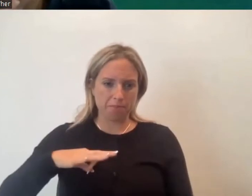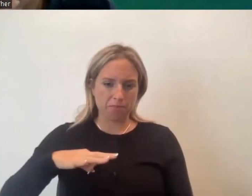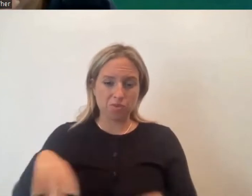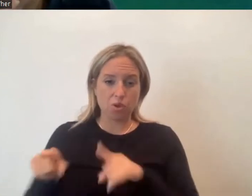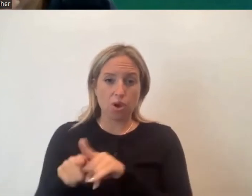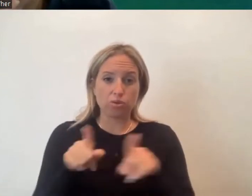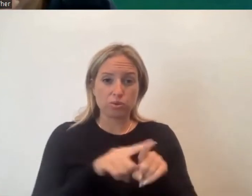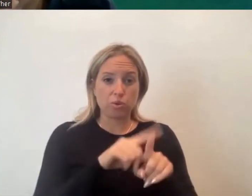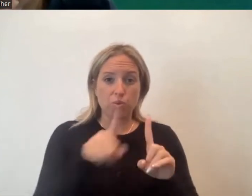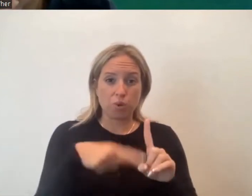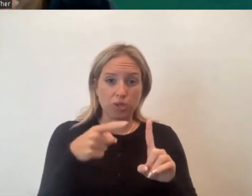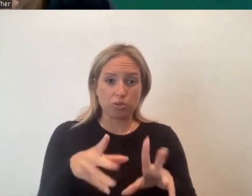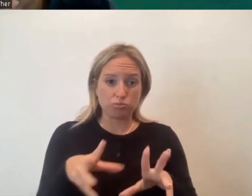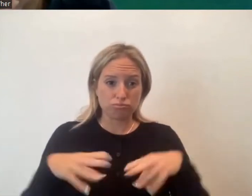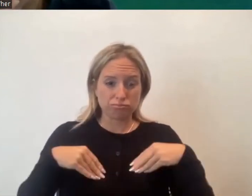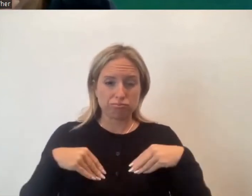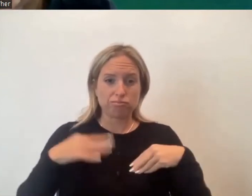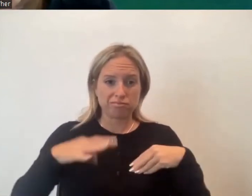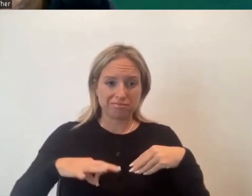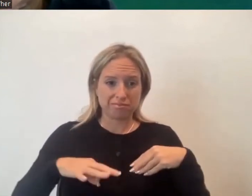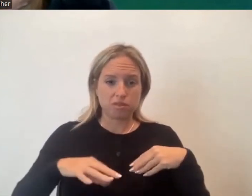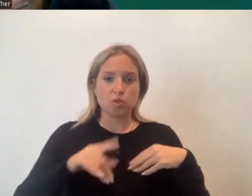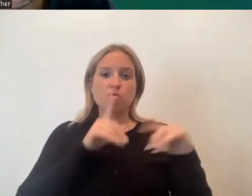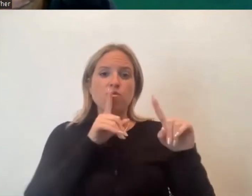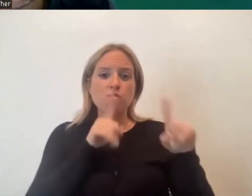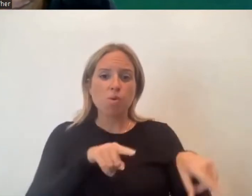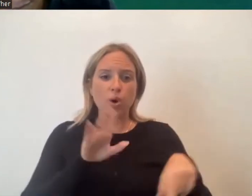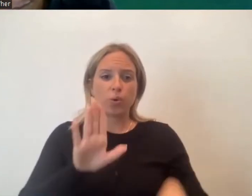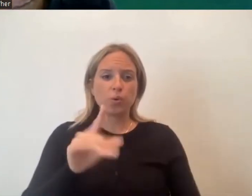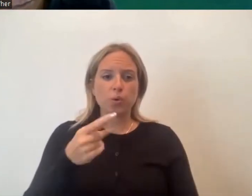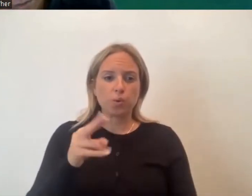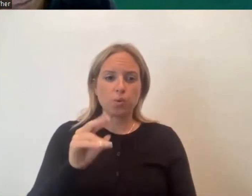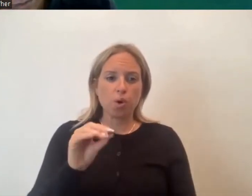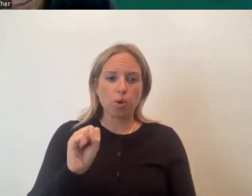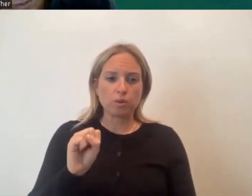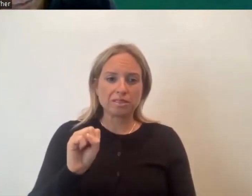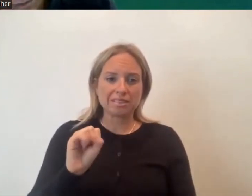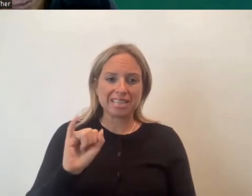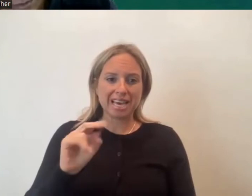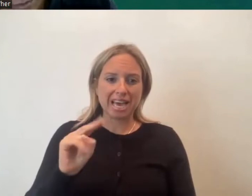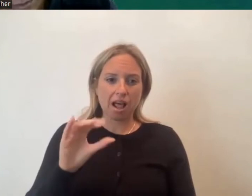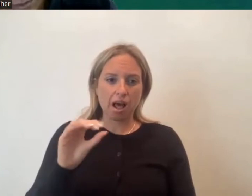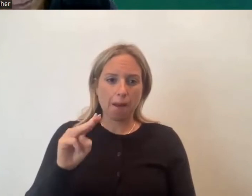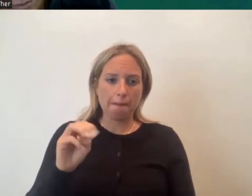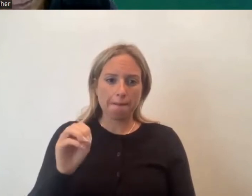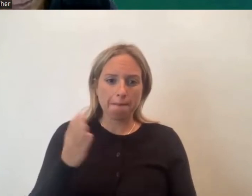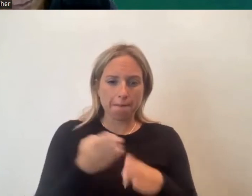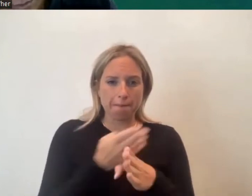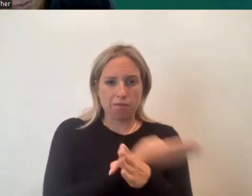benefits, that you report your gross income, which is your income before taxes to Social